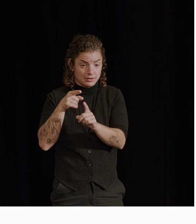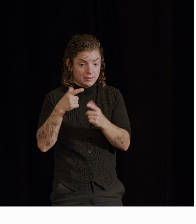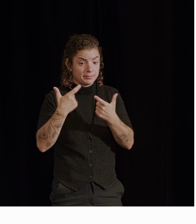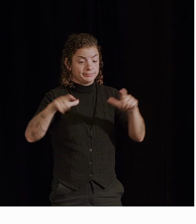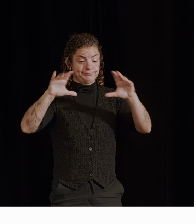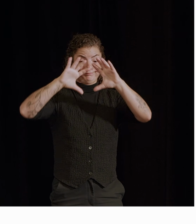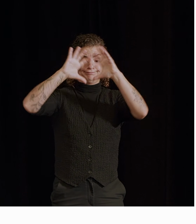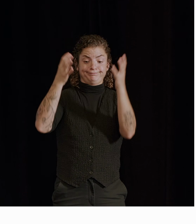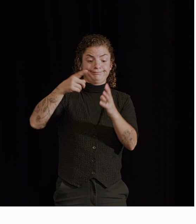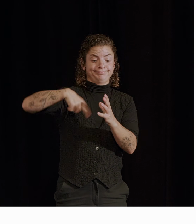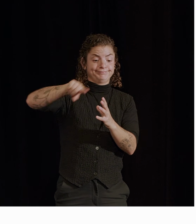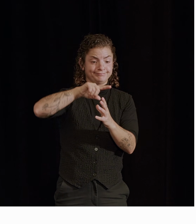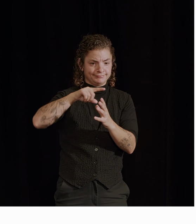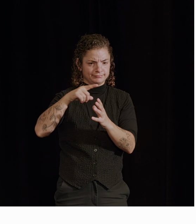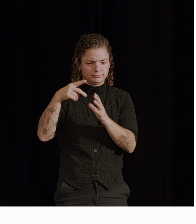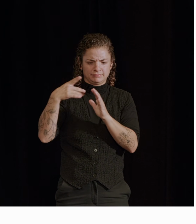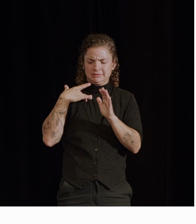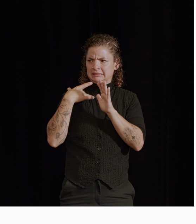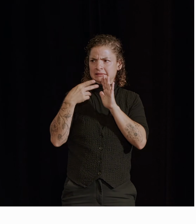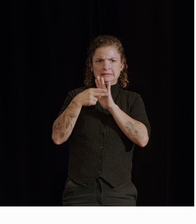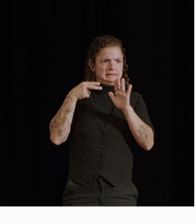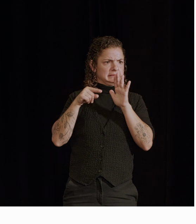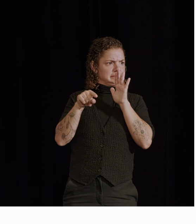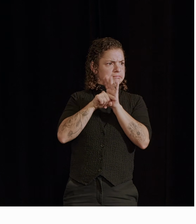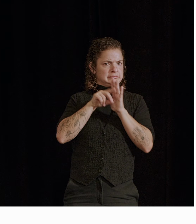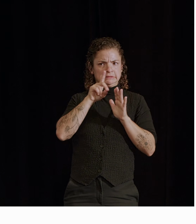And while I don't agree with that, I do agree with the concept of using